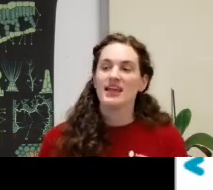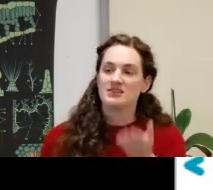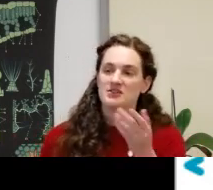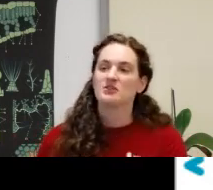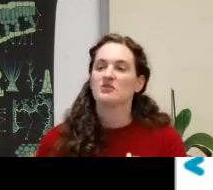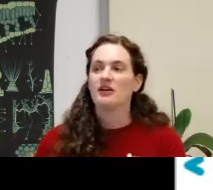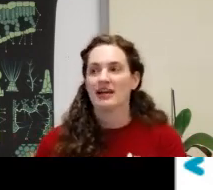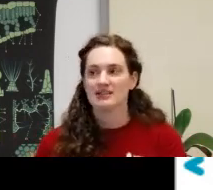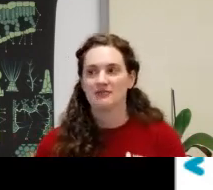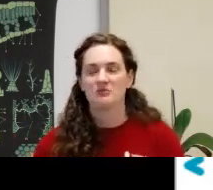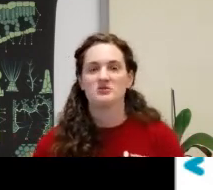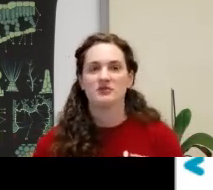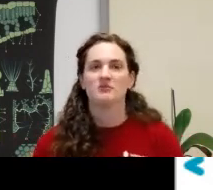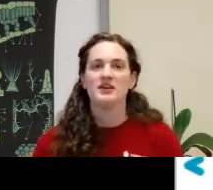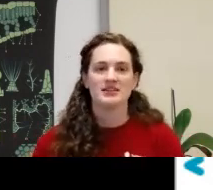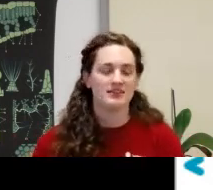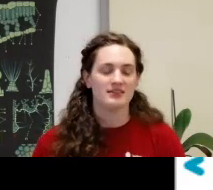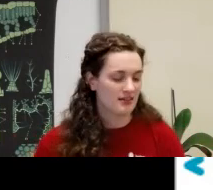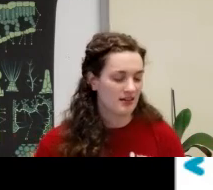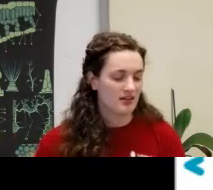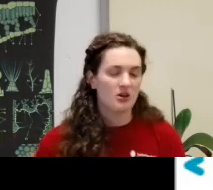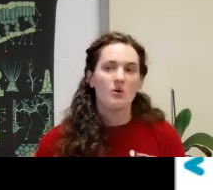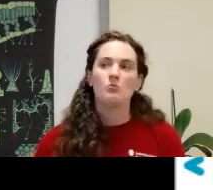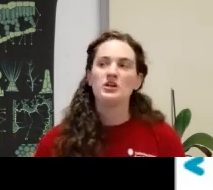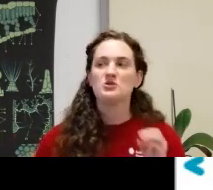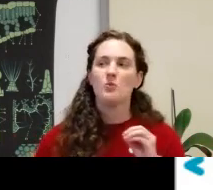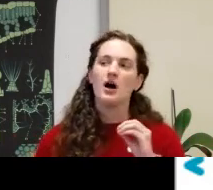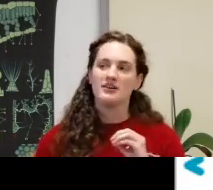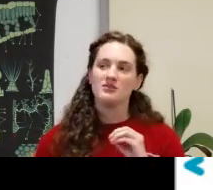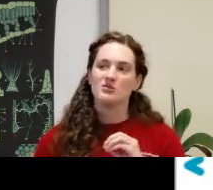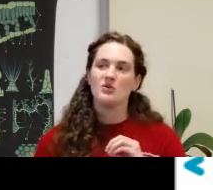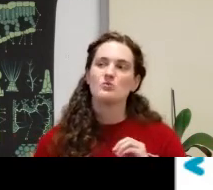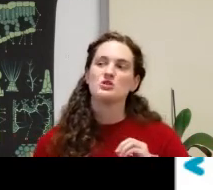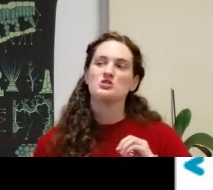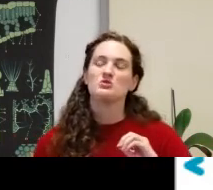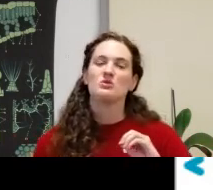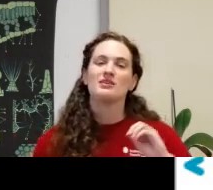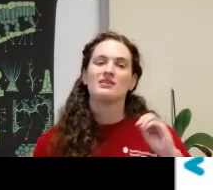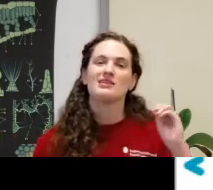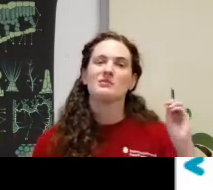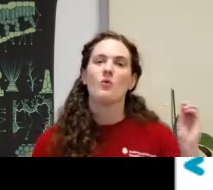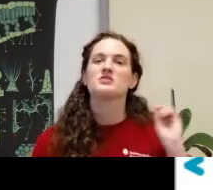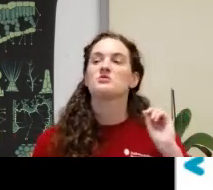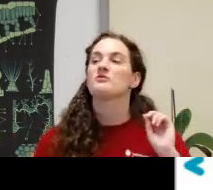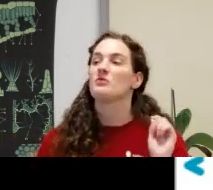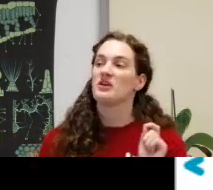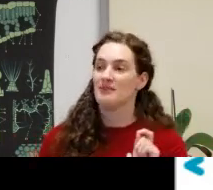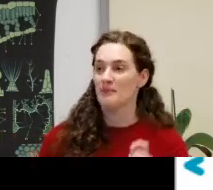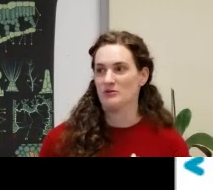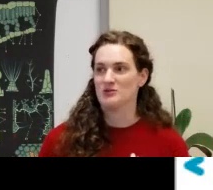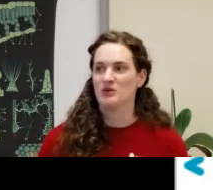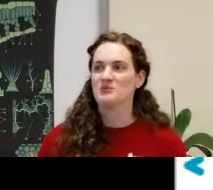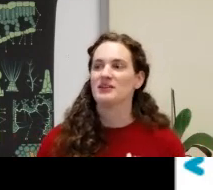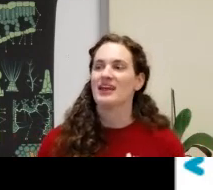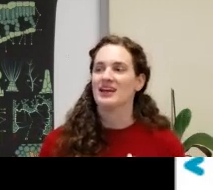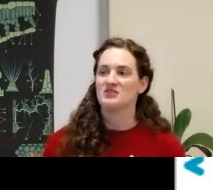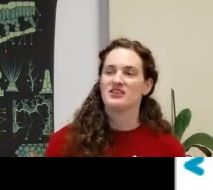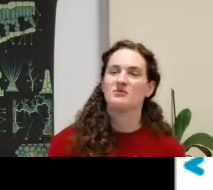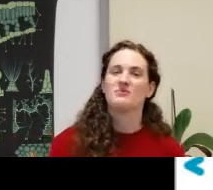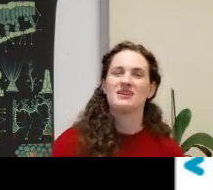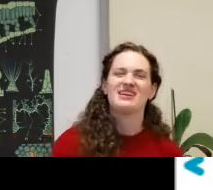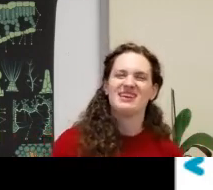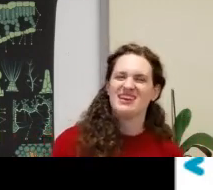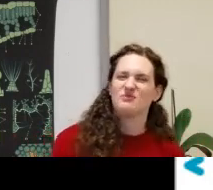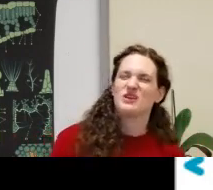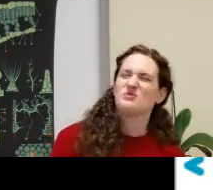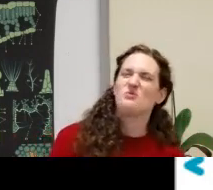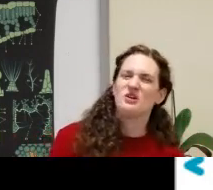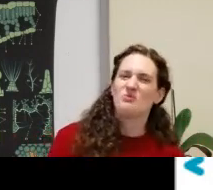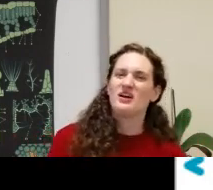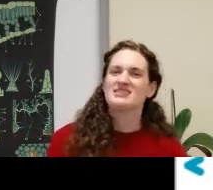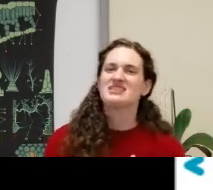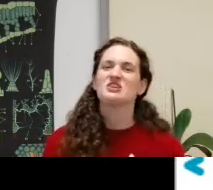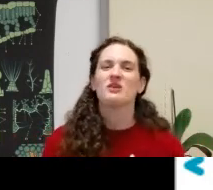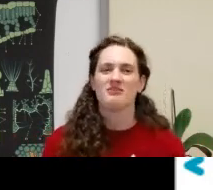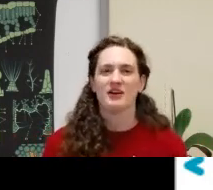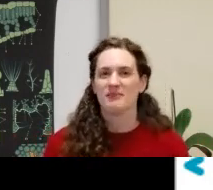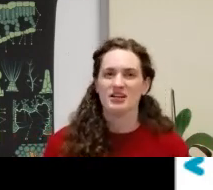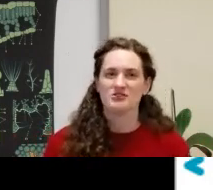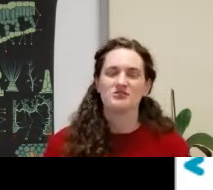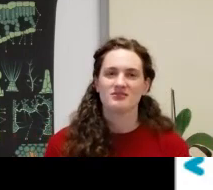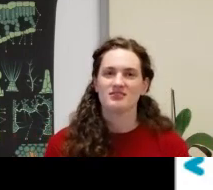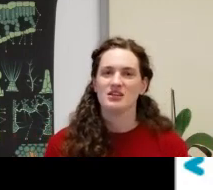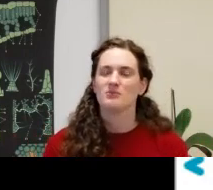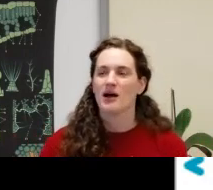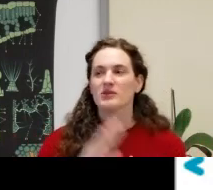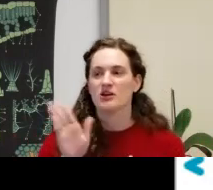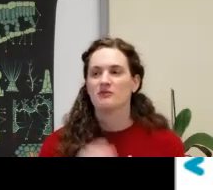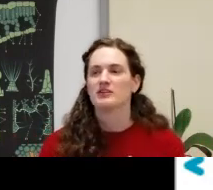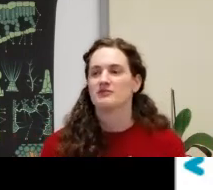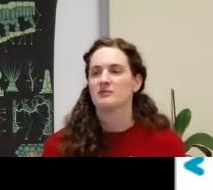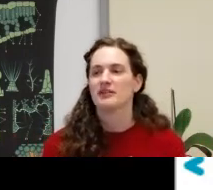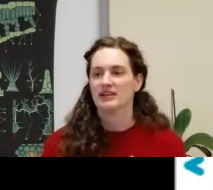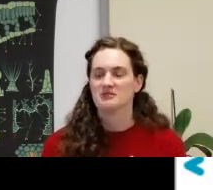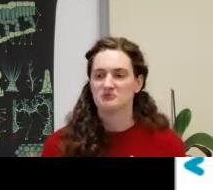Emily Borger: Yeah so Nora had a different result than we did. Which one would you want to avoid the most which plant do you think would be that you wouldn't want to deal with very much and you would probably go for a different plant.